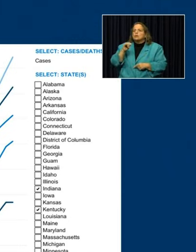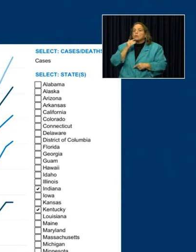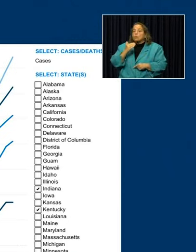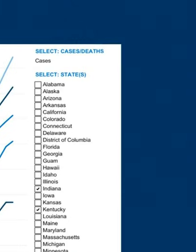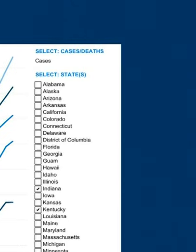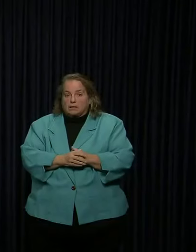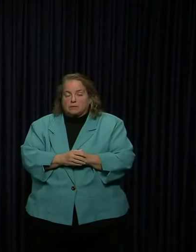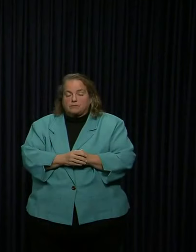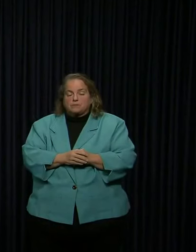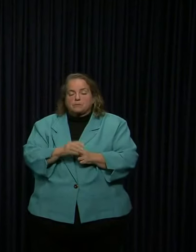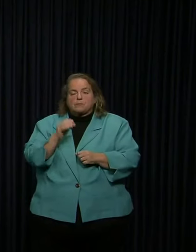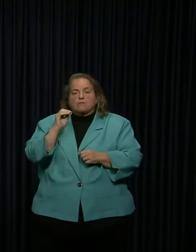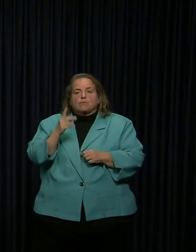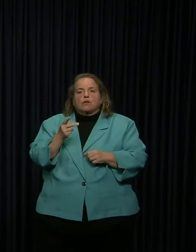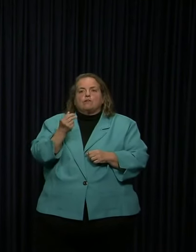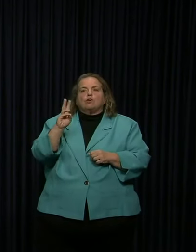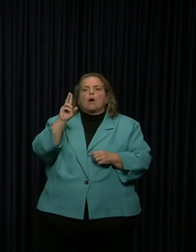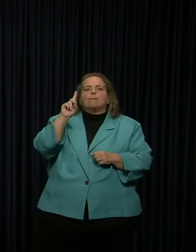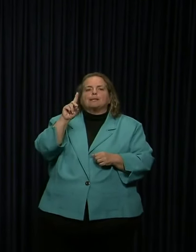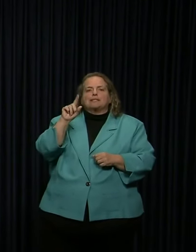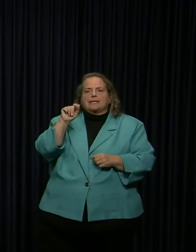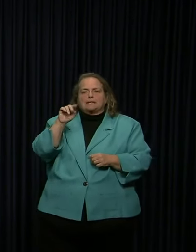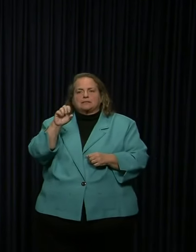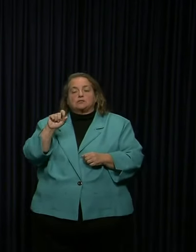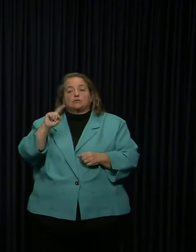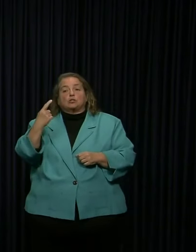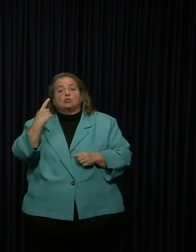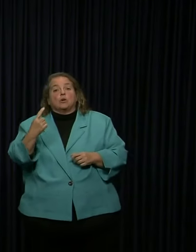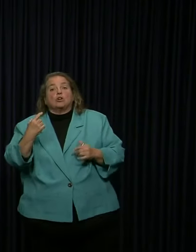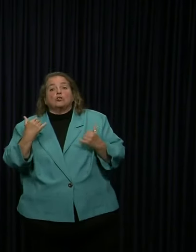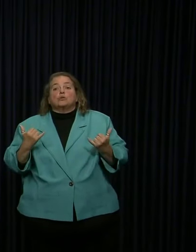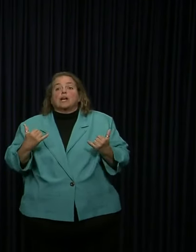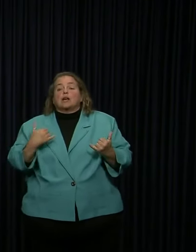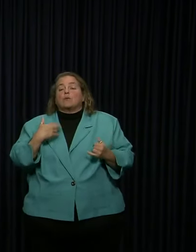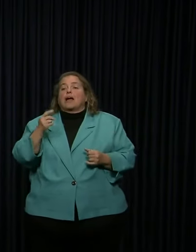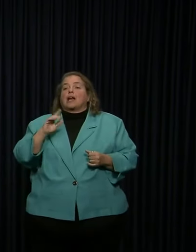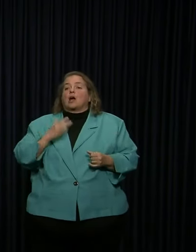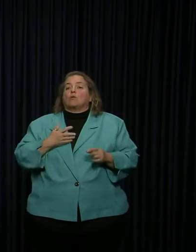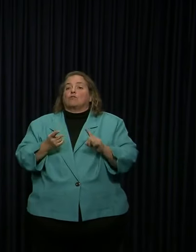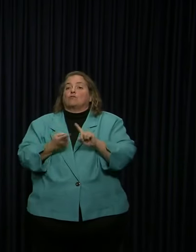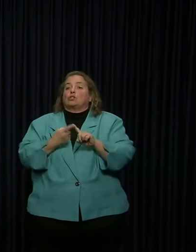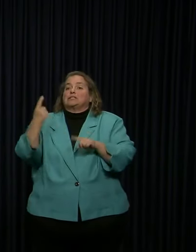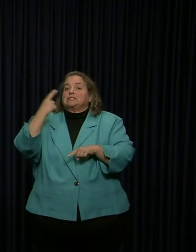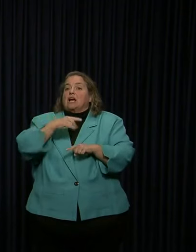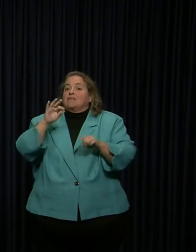WE OPENED UP YESTERDAY WHO WAS